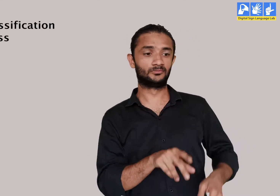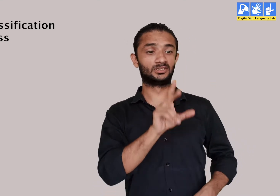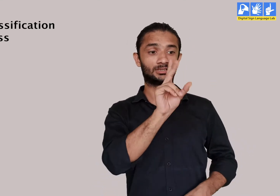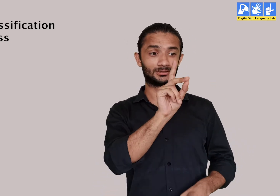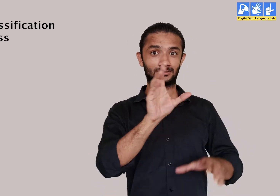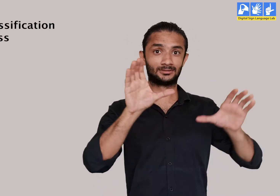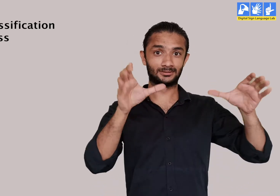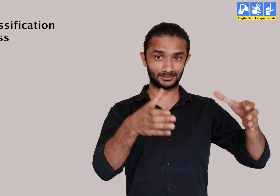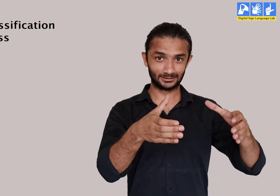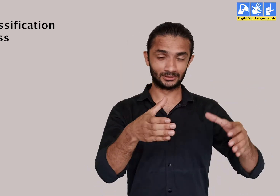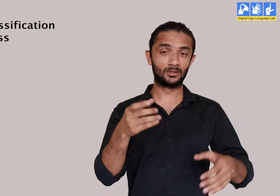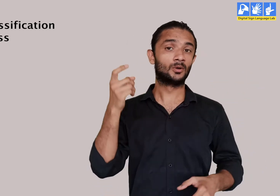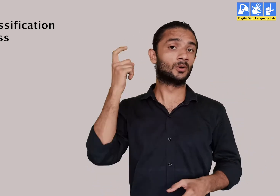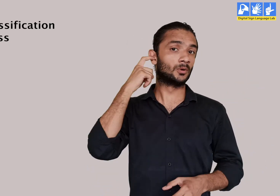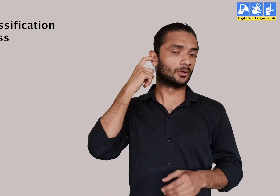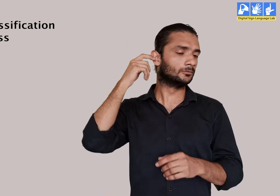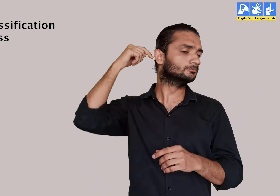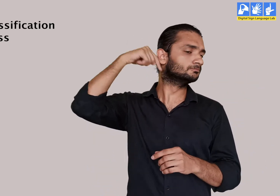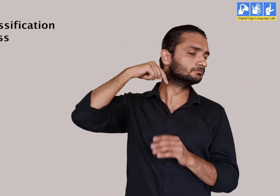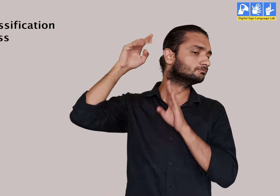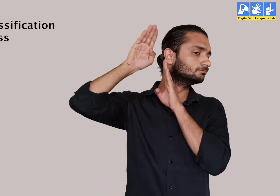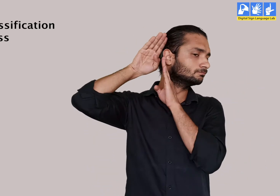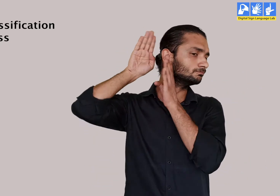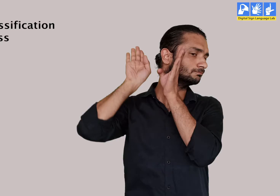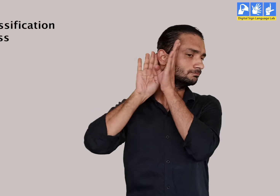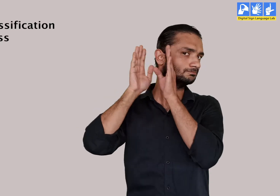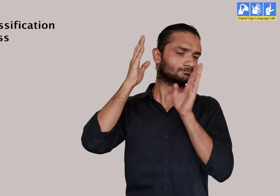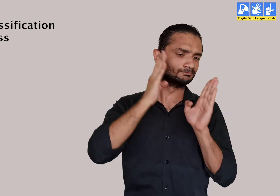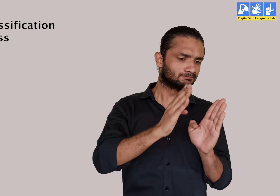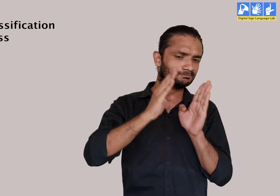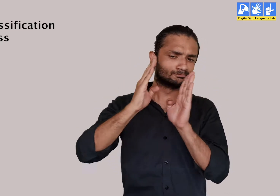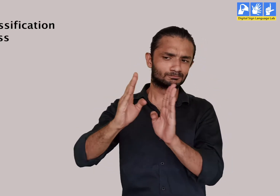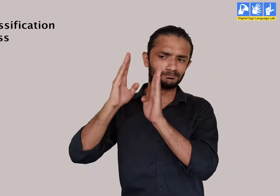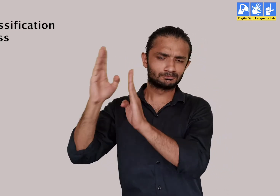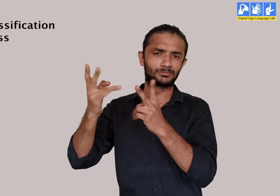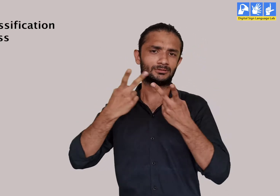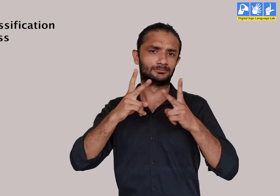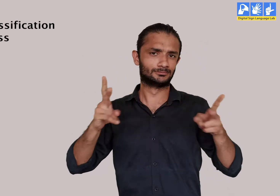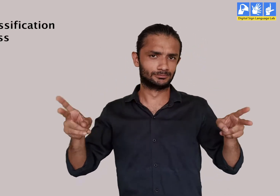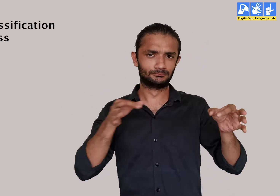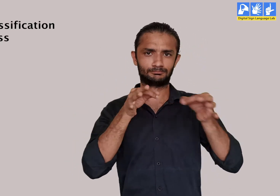Second, Site of lesion